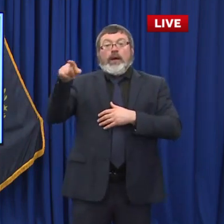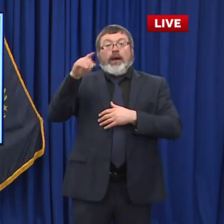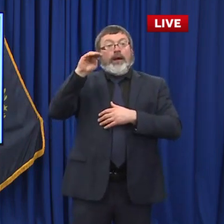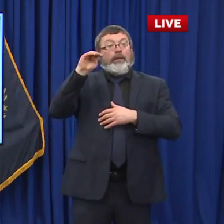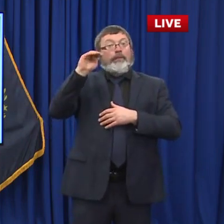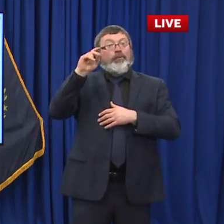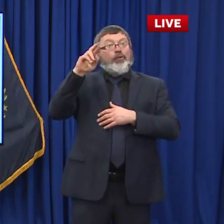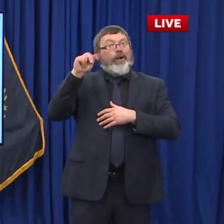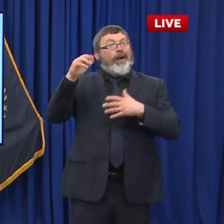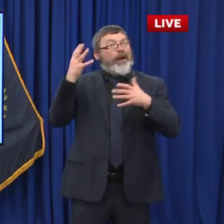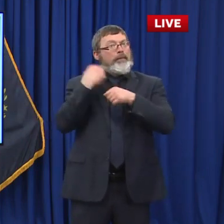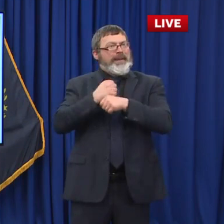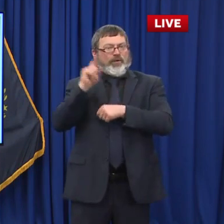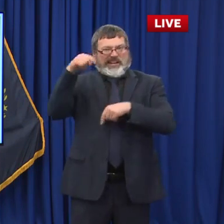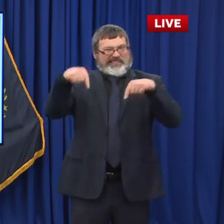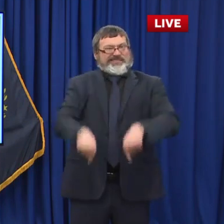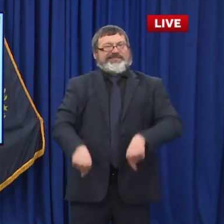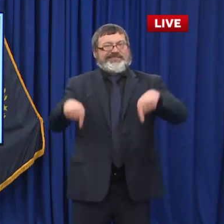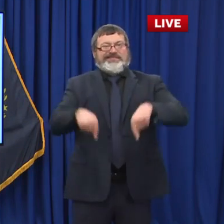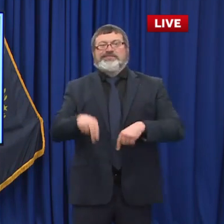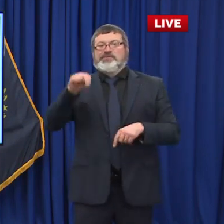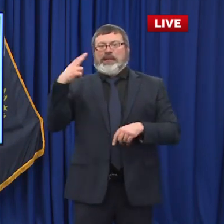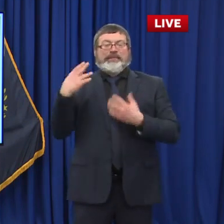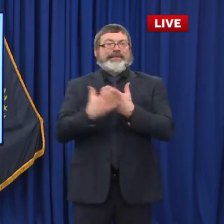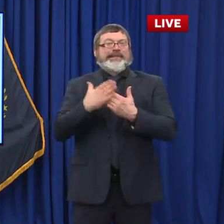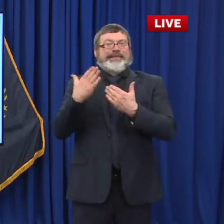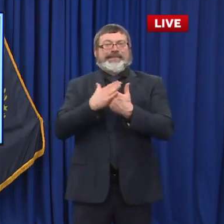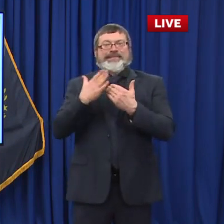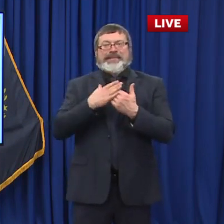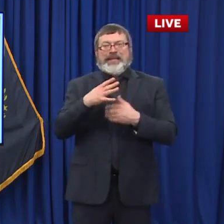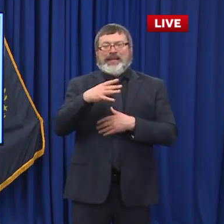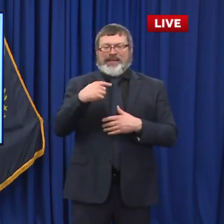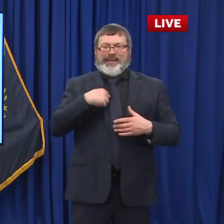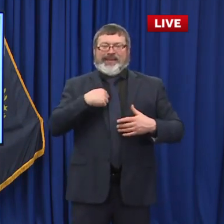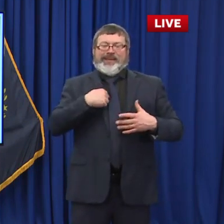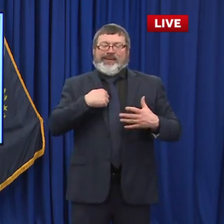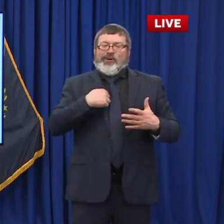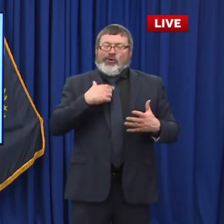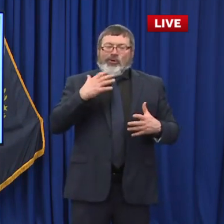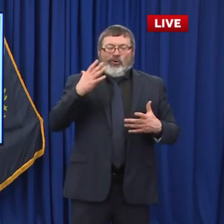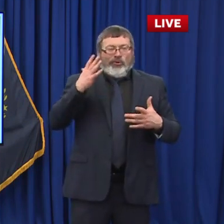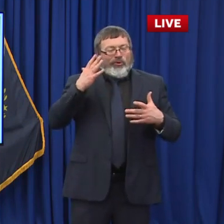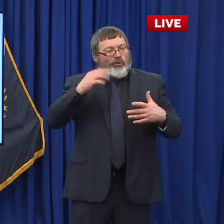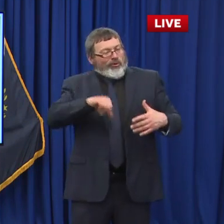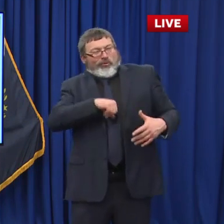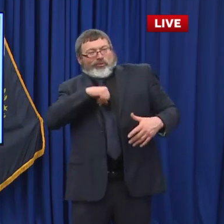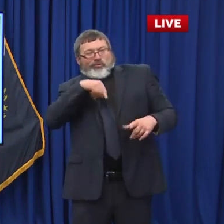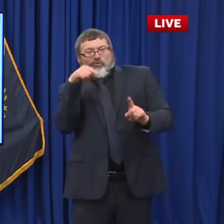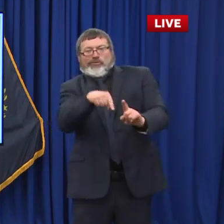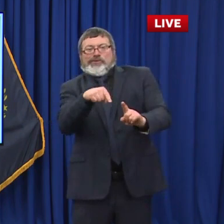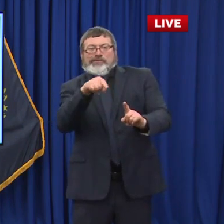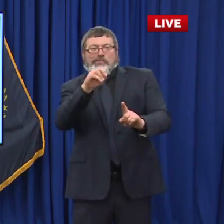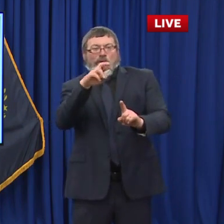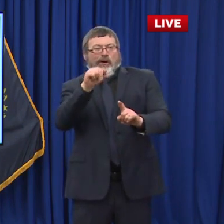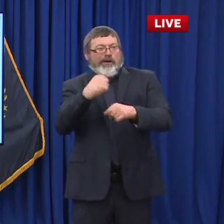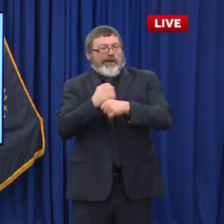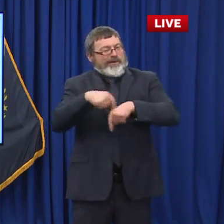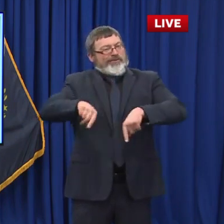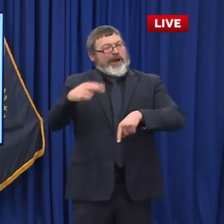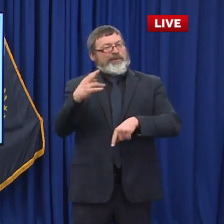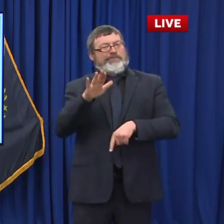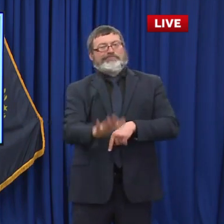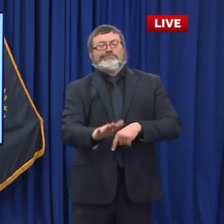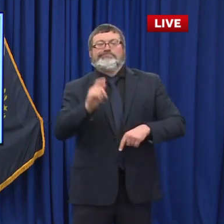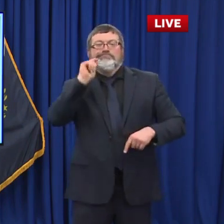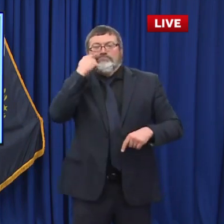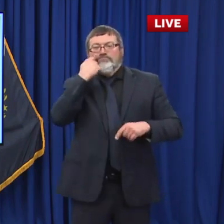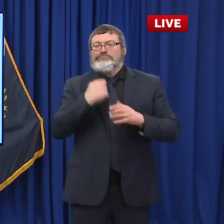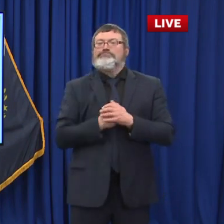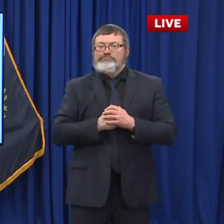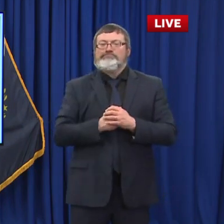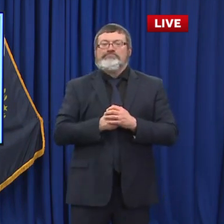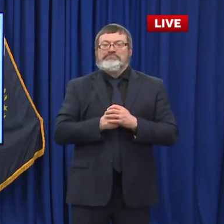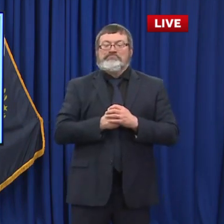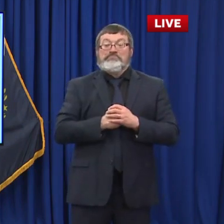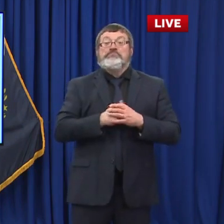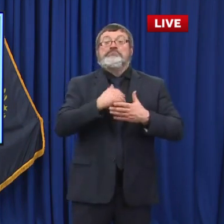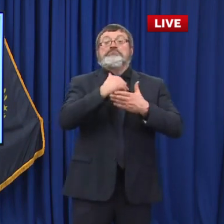AS A LOT OF US KNOW, THE MODERNA VACCINE IS BEING MANUFACTURED RIGHT HERE IN NEW HAMPSHIRE WHICH IS A POINT OF PRIDE FOR US.